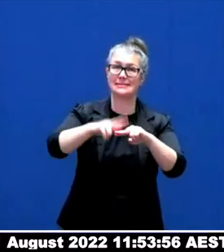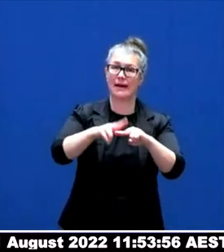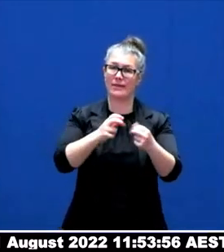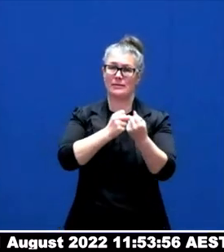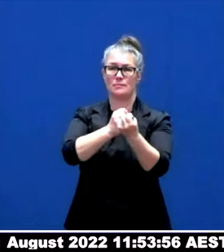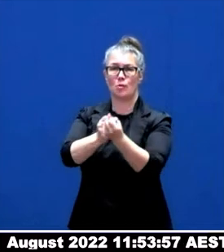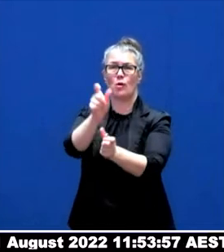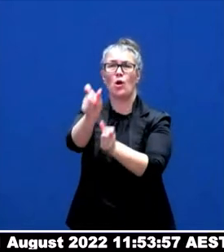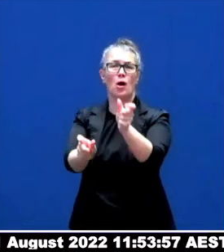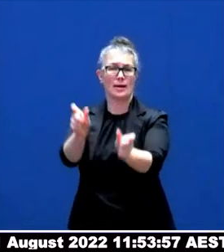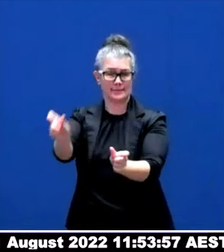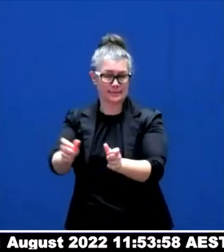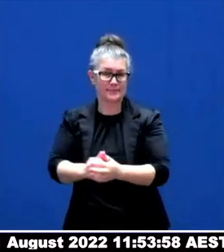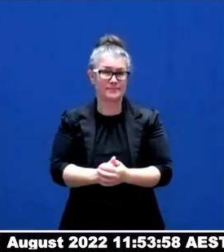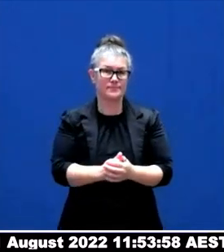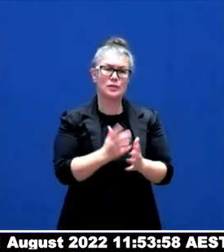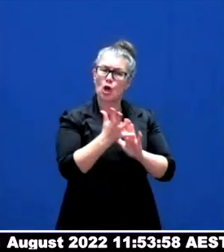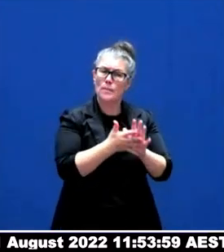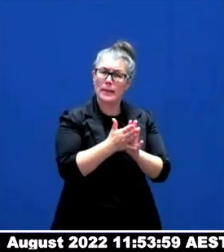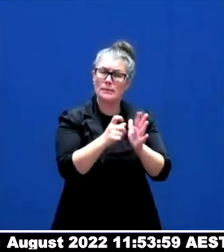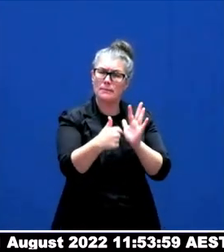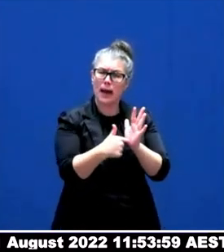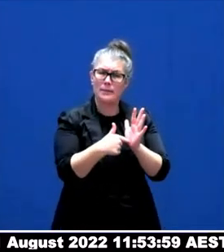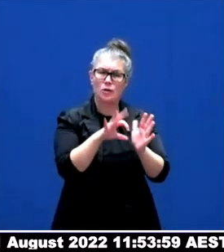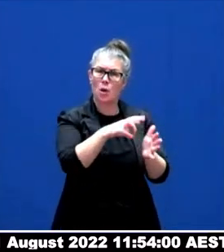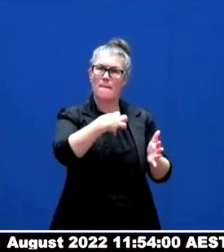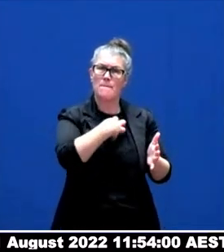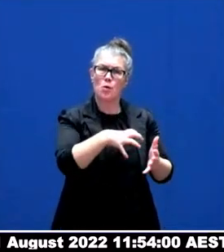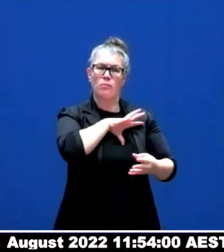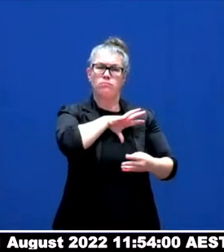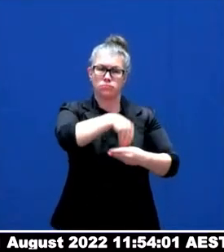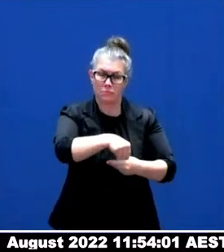The Department no longer has any role in what might be described as being a